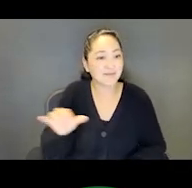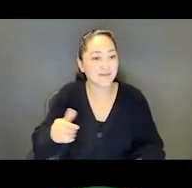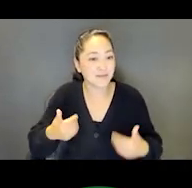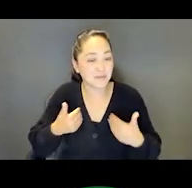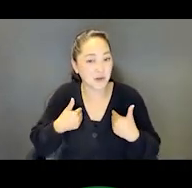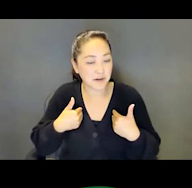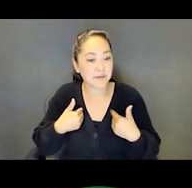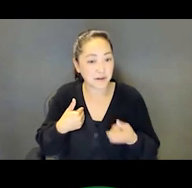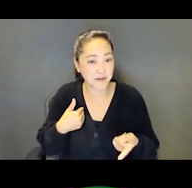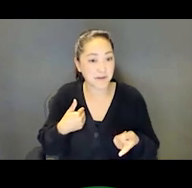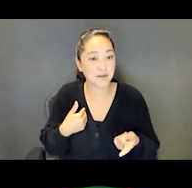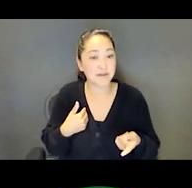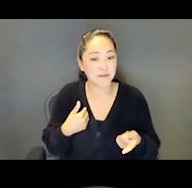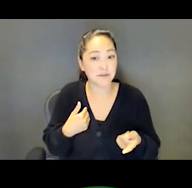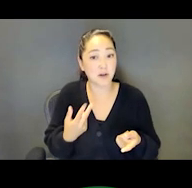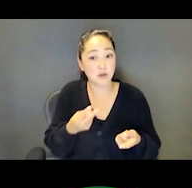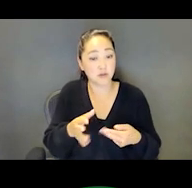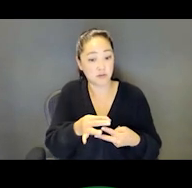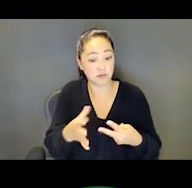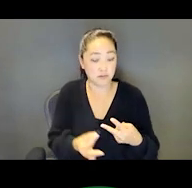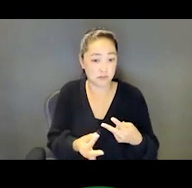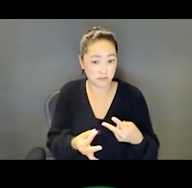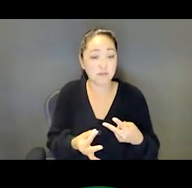the EPA comp and the other one is the boardwalk.